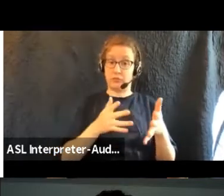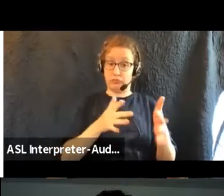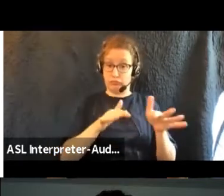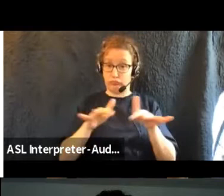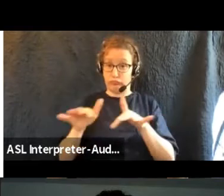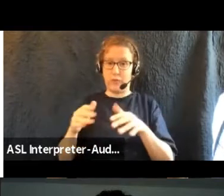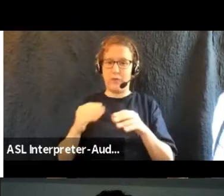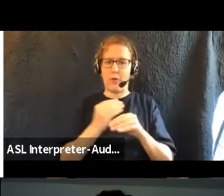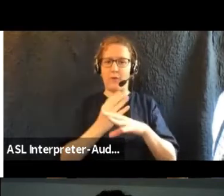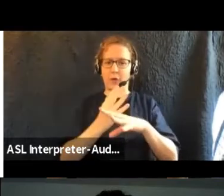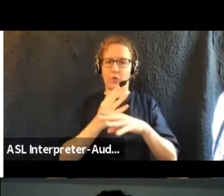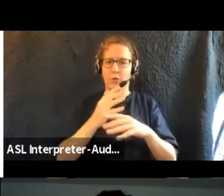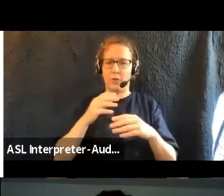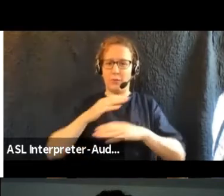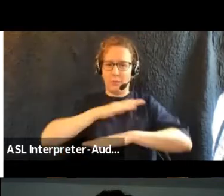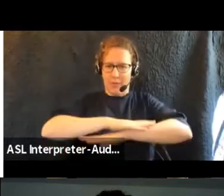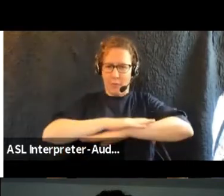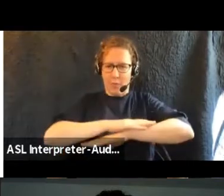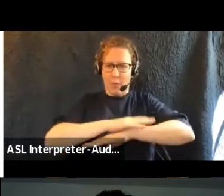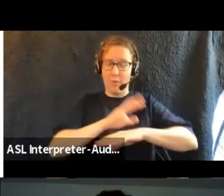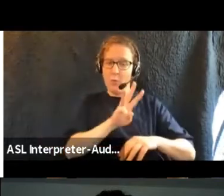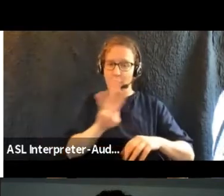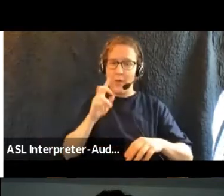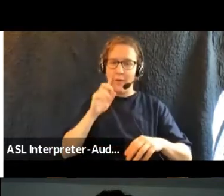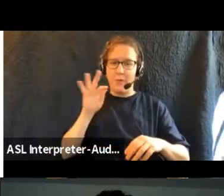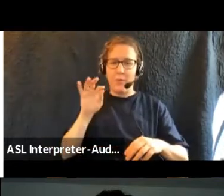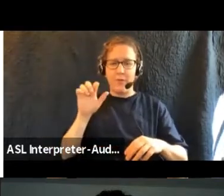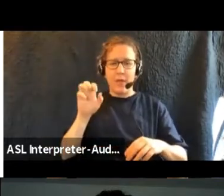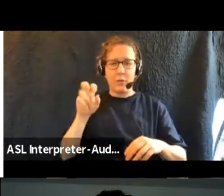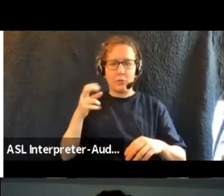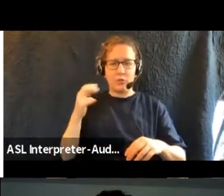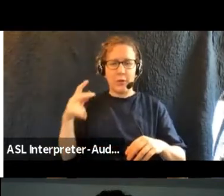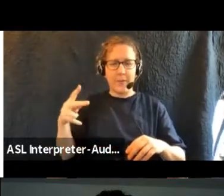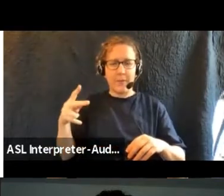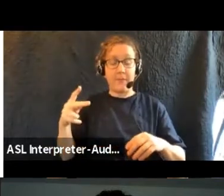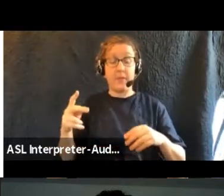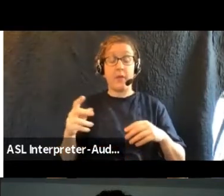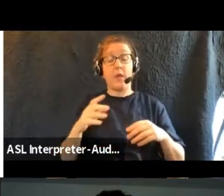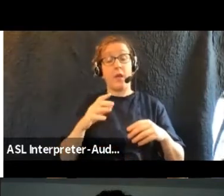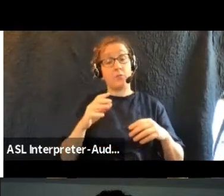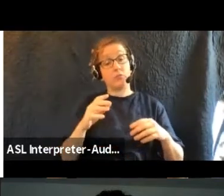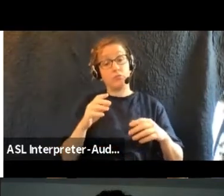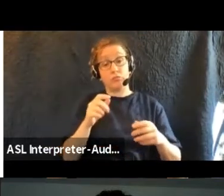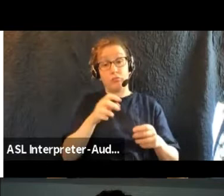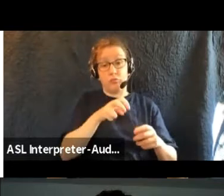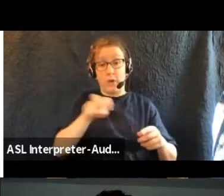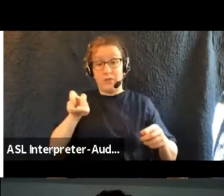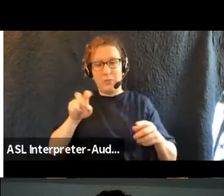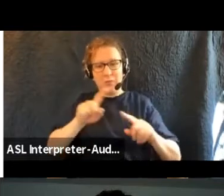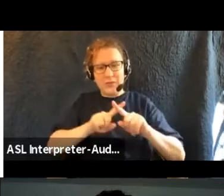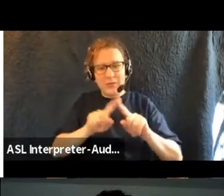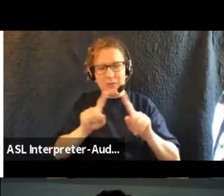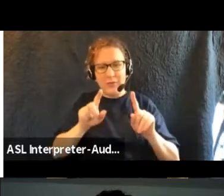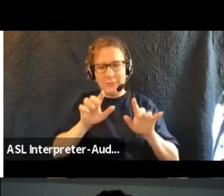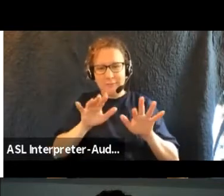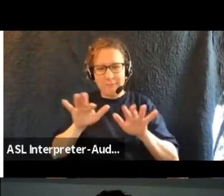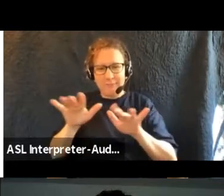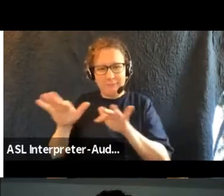We have a website for our Fellowship and we were transitioning to some different platforms